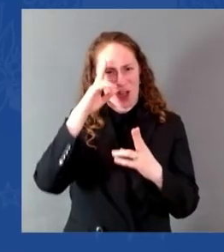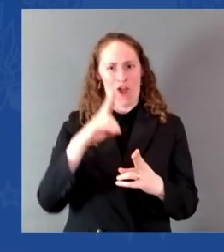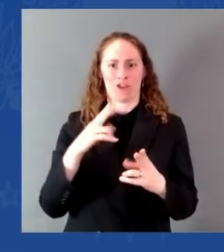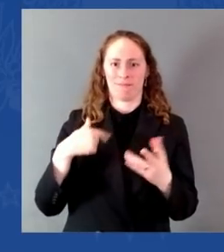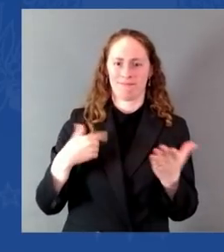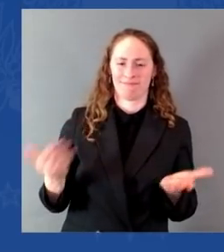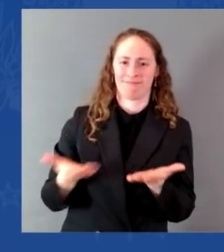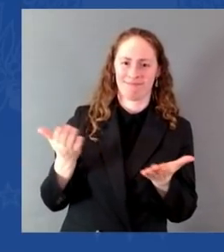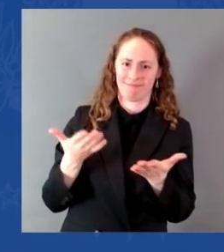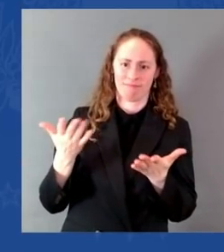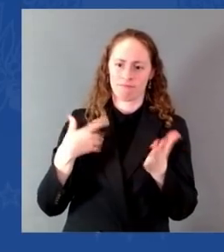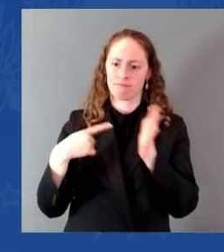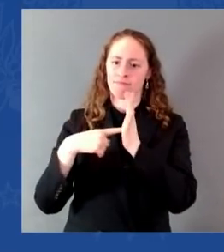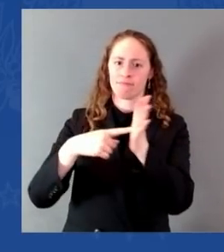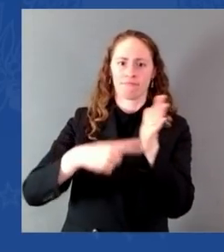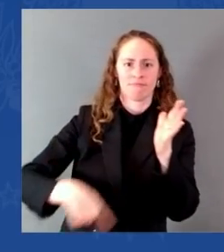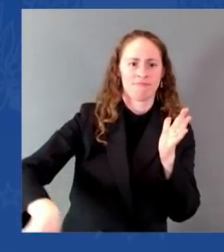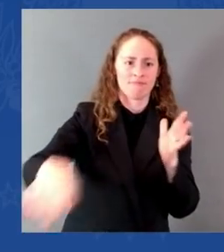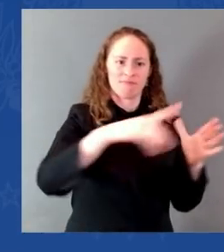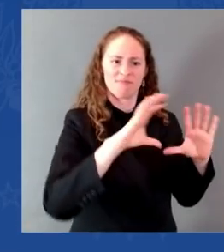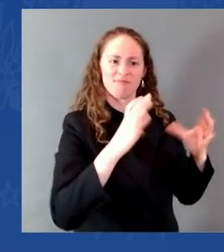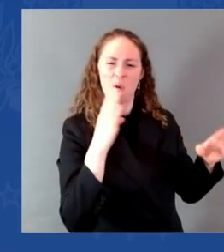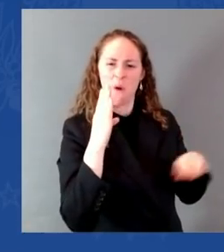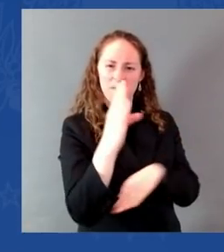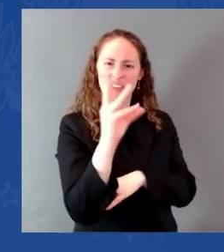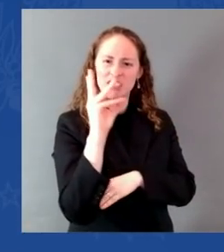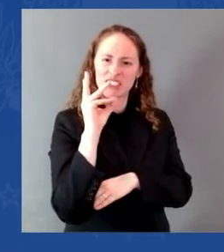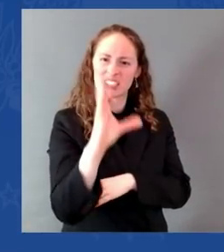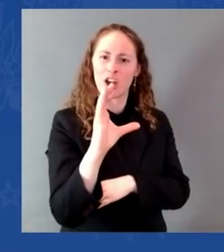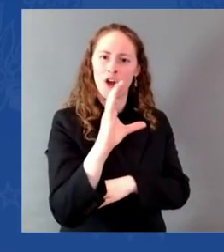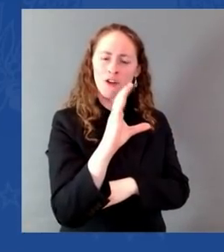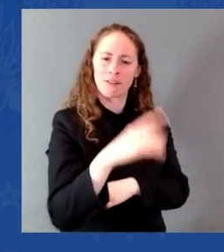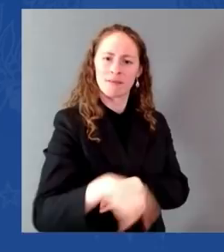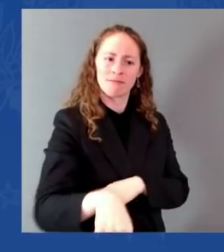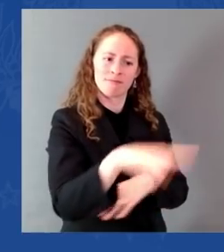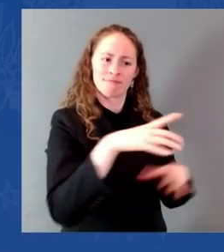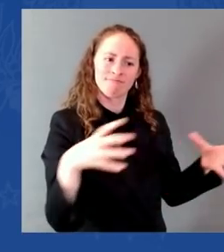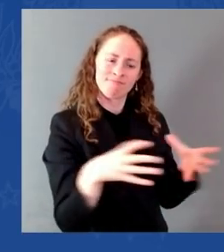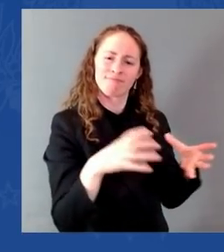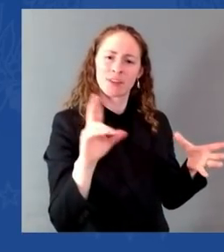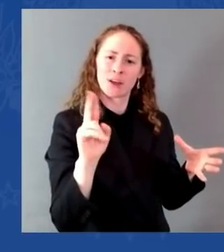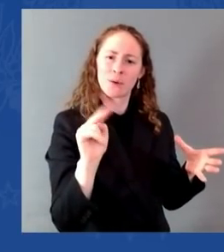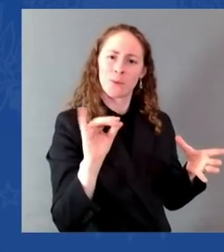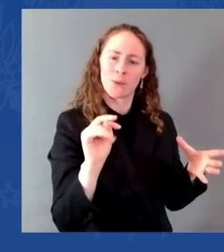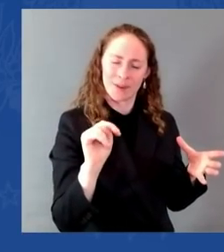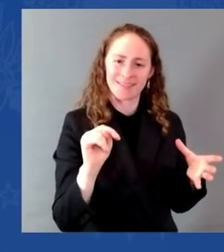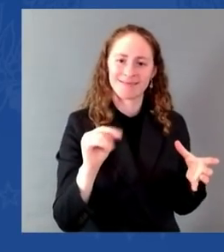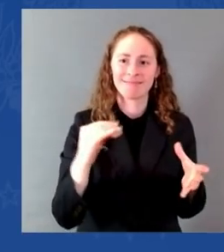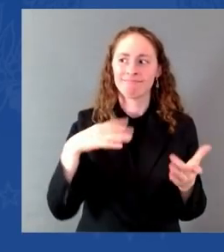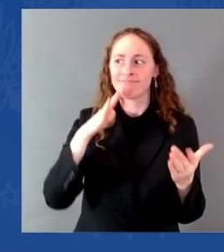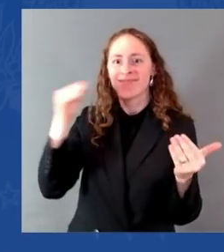John Walker, to introduce President Joe Biden, a man who has delivered on his promise to get things done in Washington.